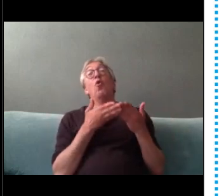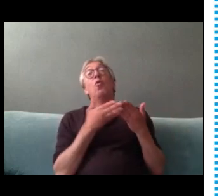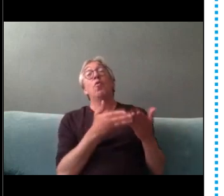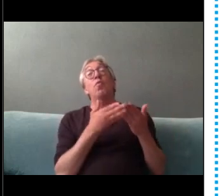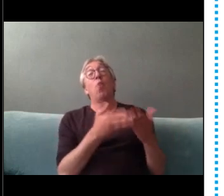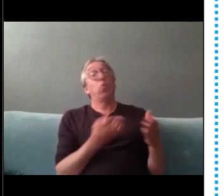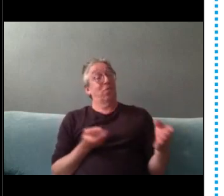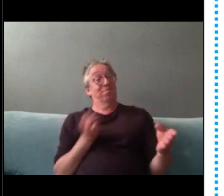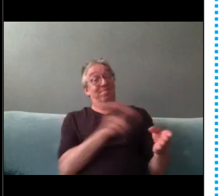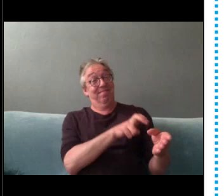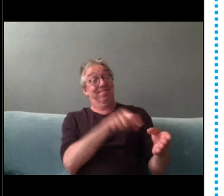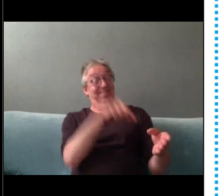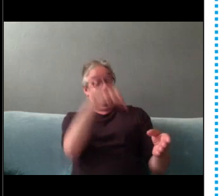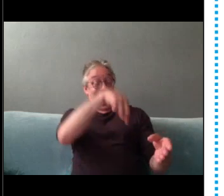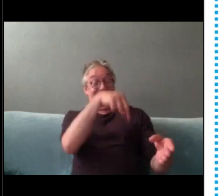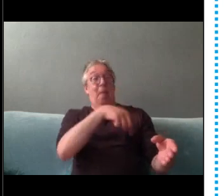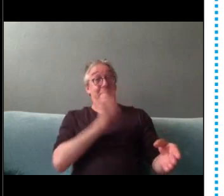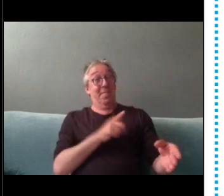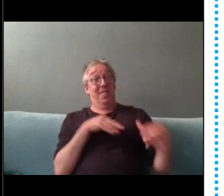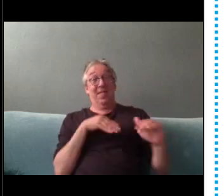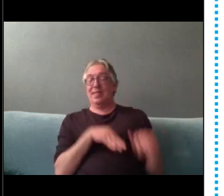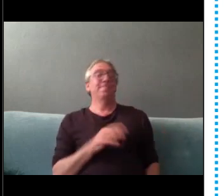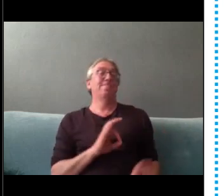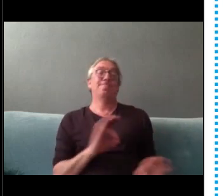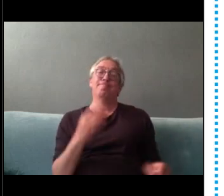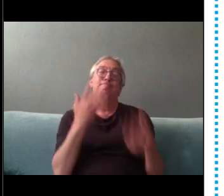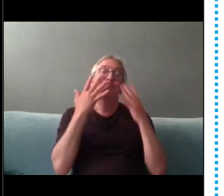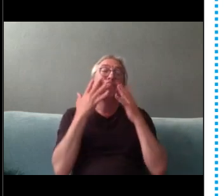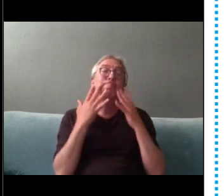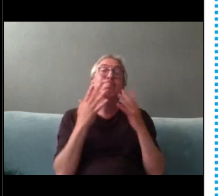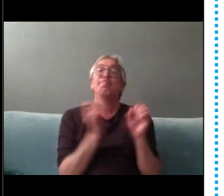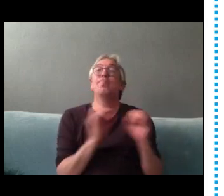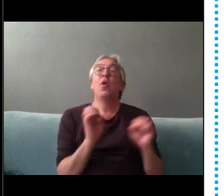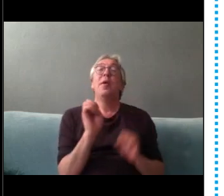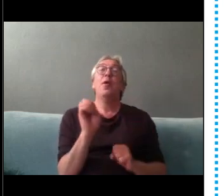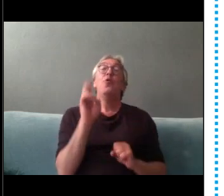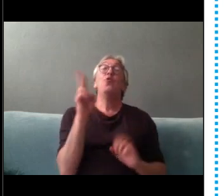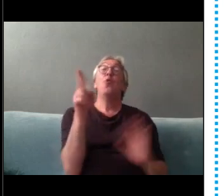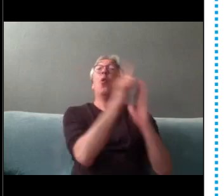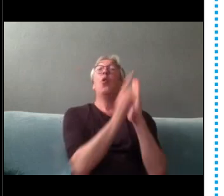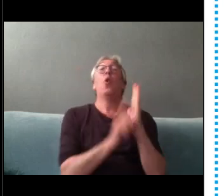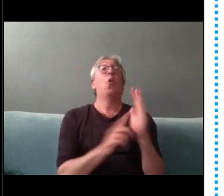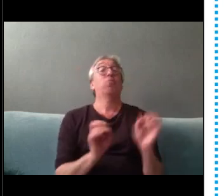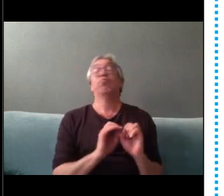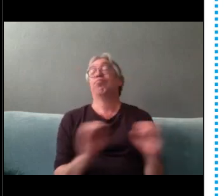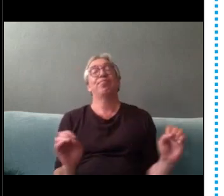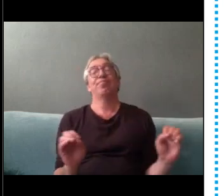So in that case, there is no EU law prohibiting in accessibility.